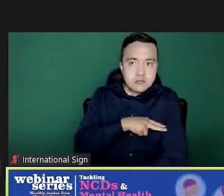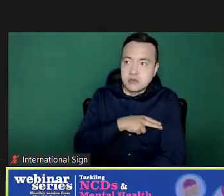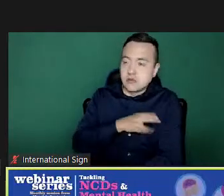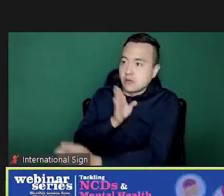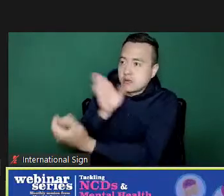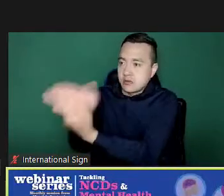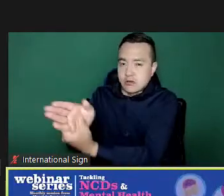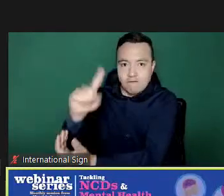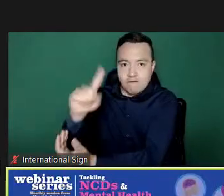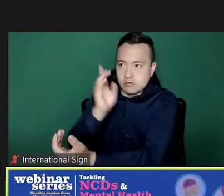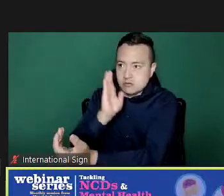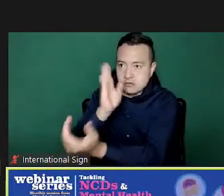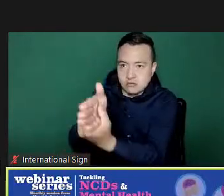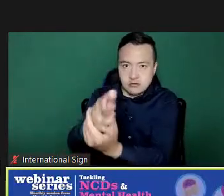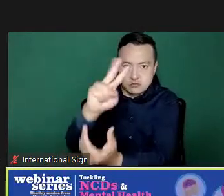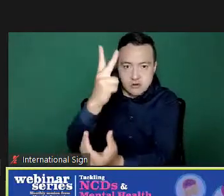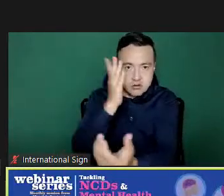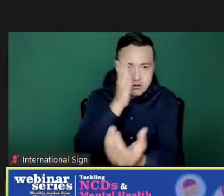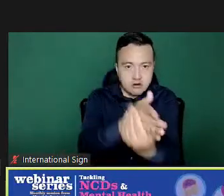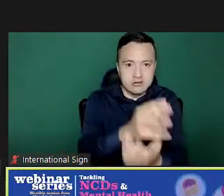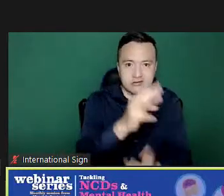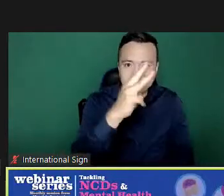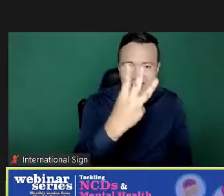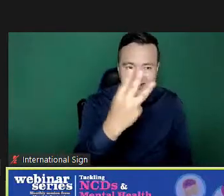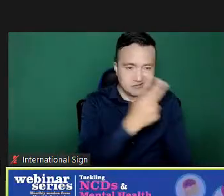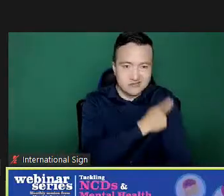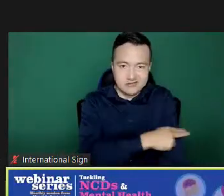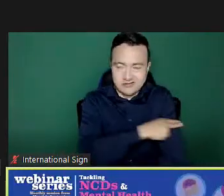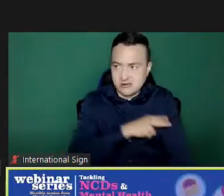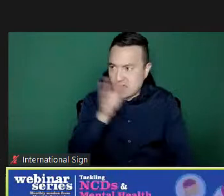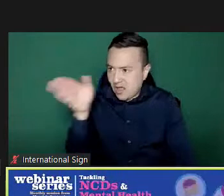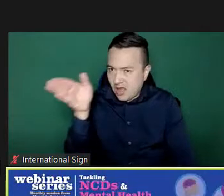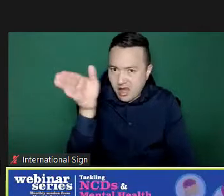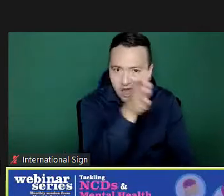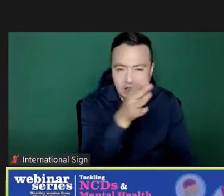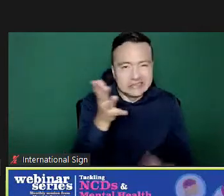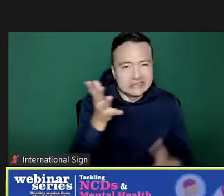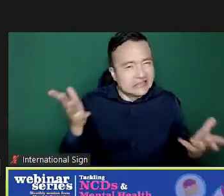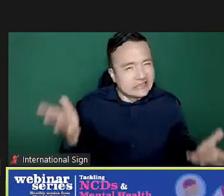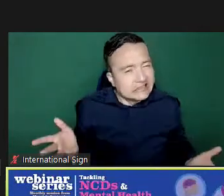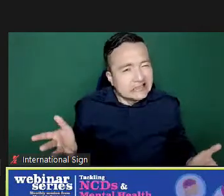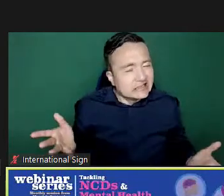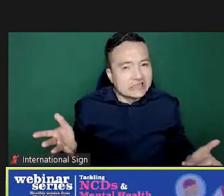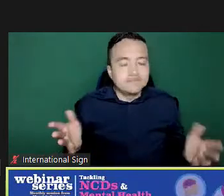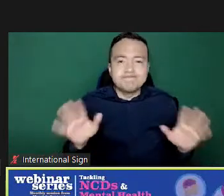And it's a chronic barrier to the access for quality comprehensive services.